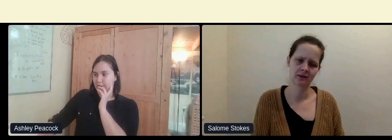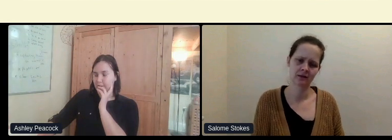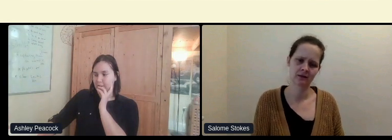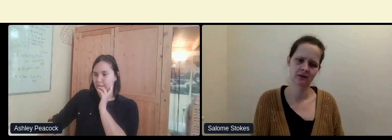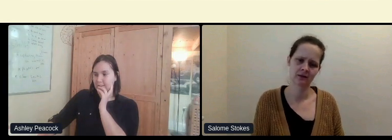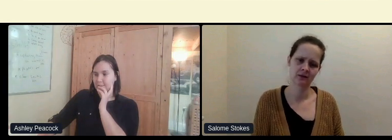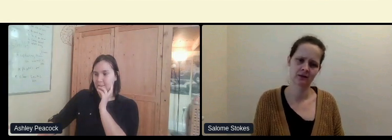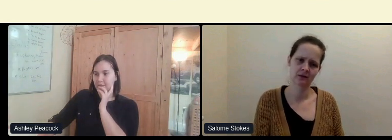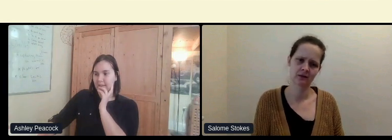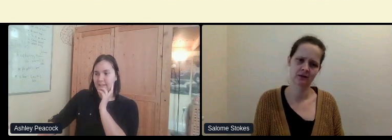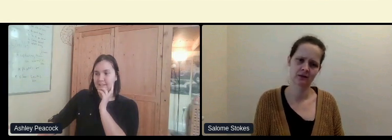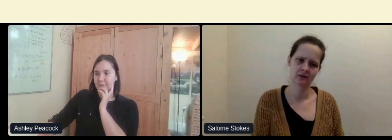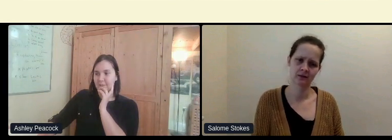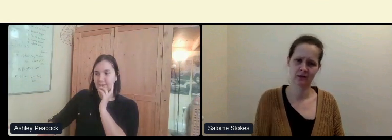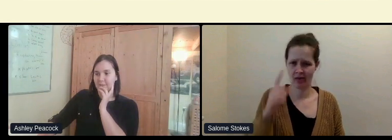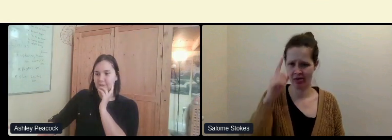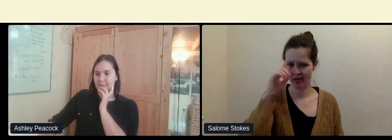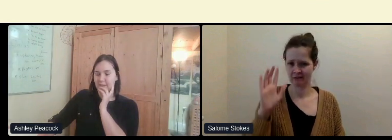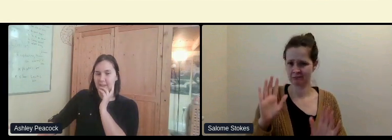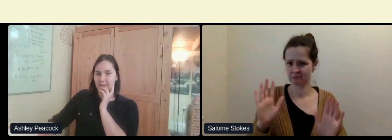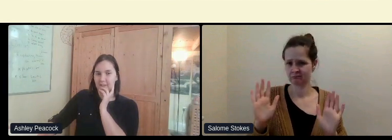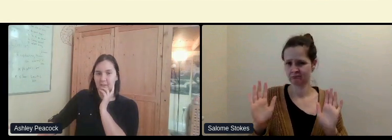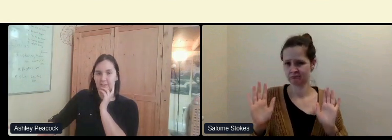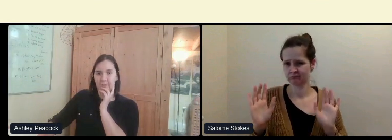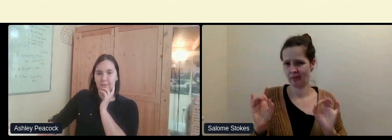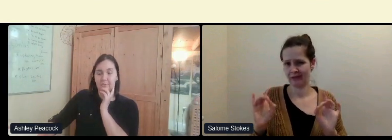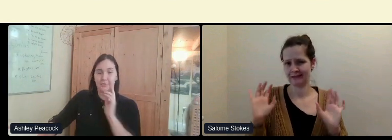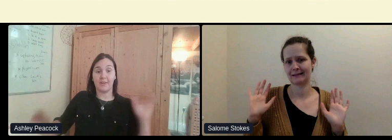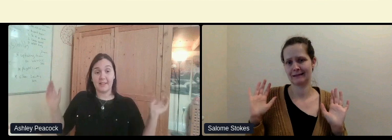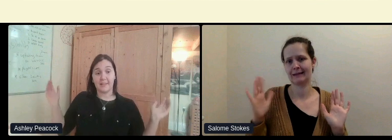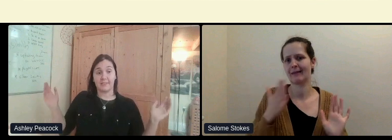I think this is probably the end. So thank you everyone for attending.